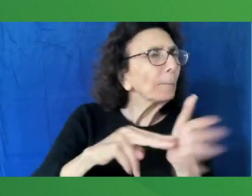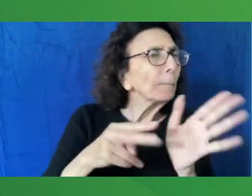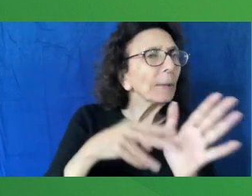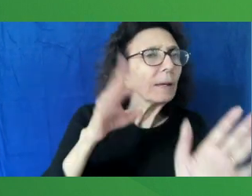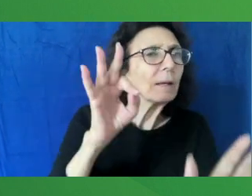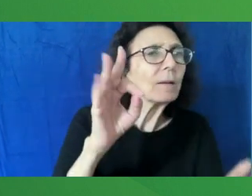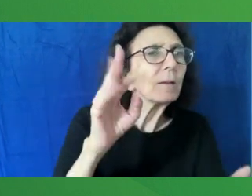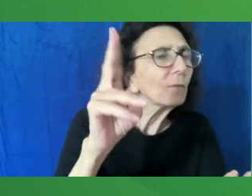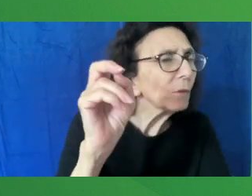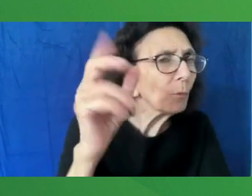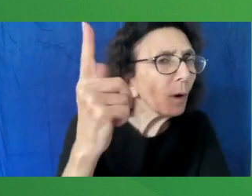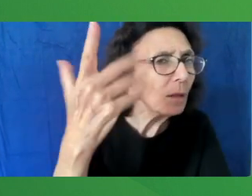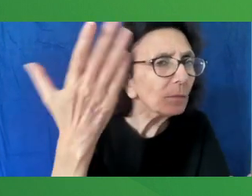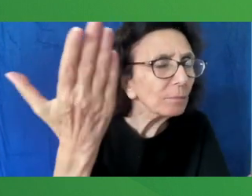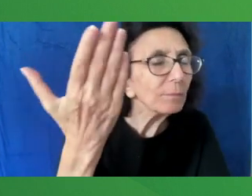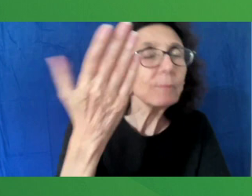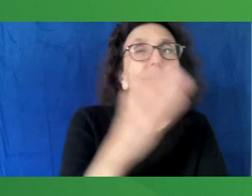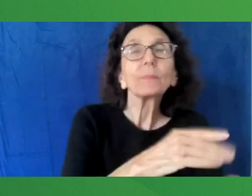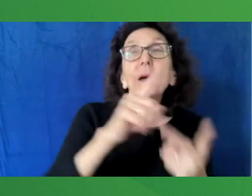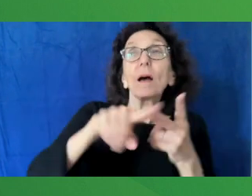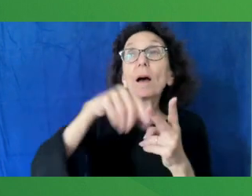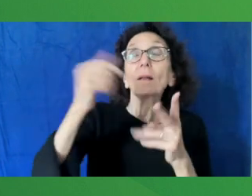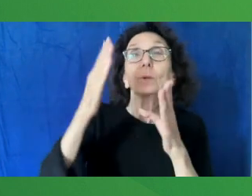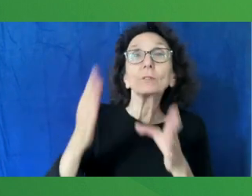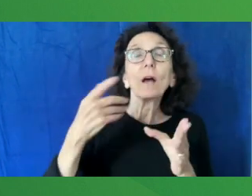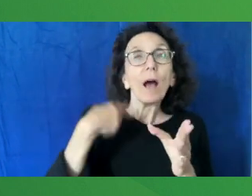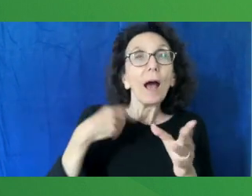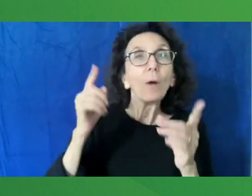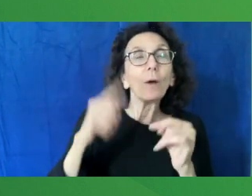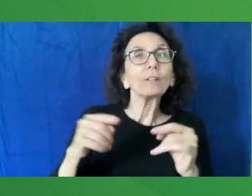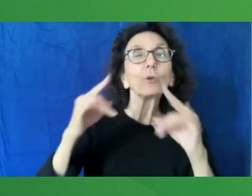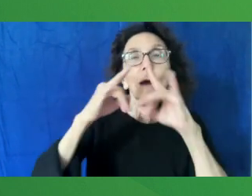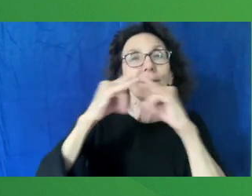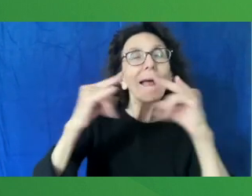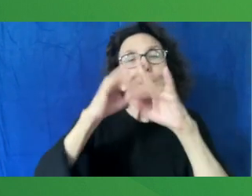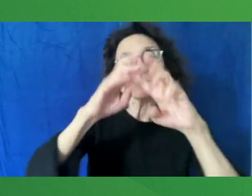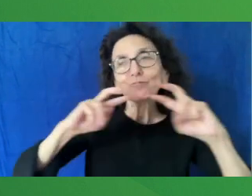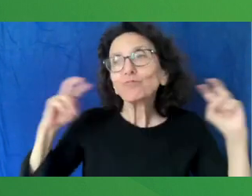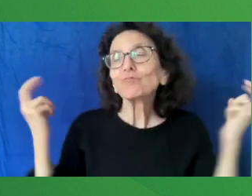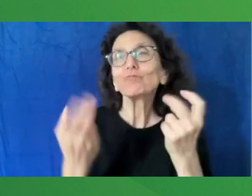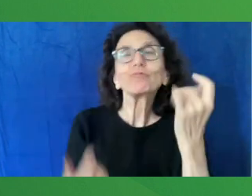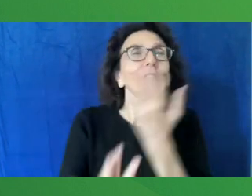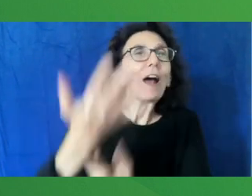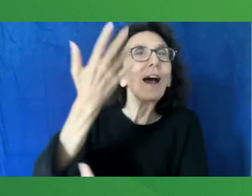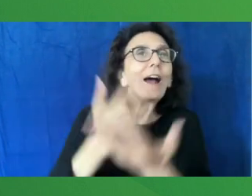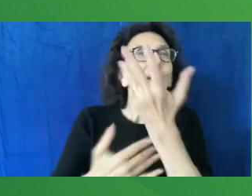Someone saying that they've been to a bonfire and that there's enough energy from the bonfire